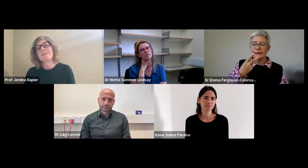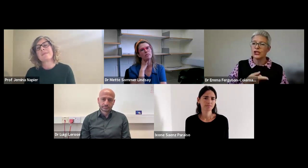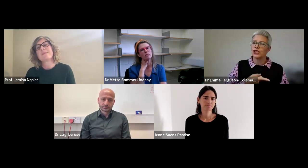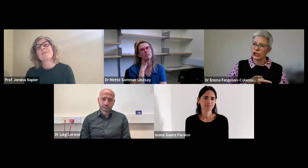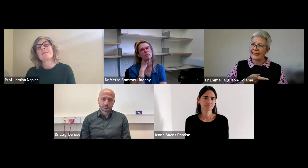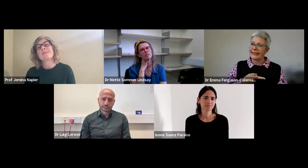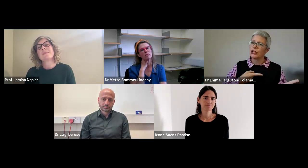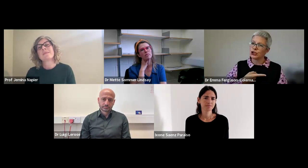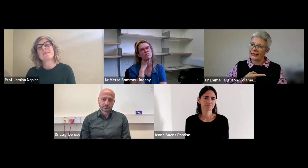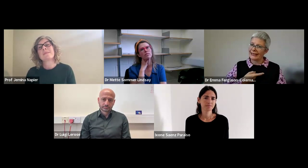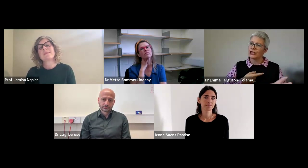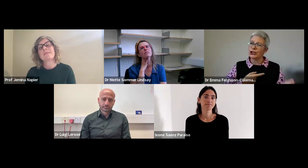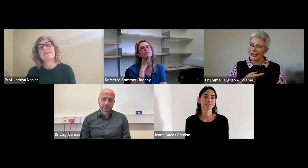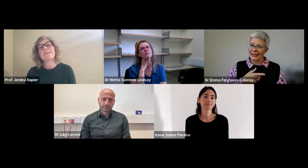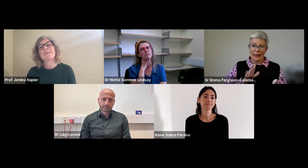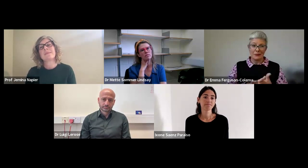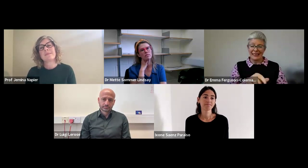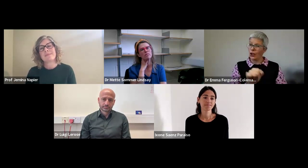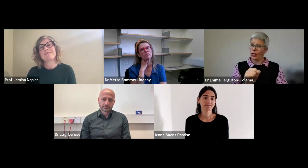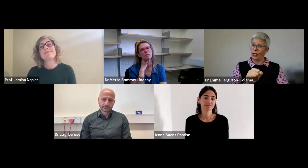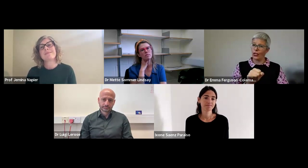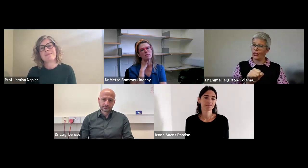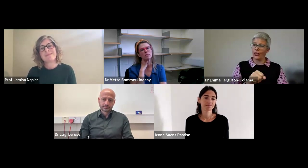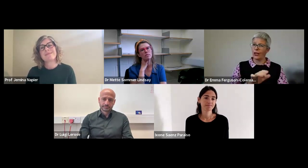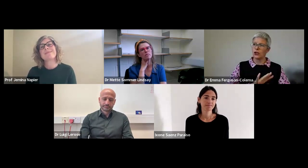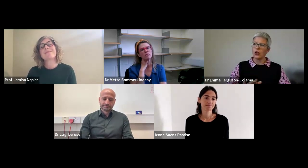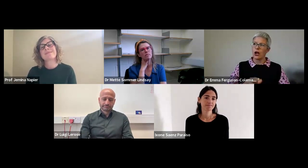but the person leading the meeting repeatedly referred to them as she,